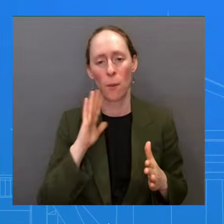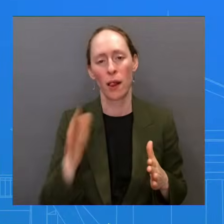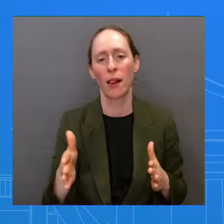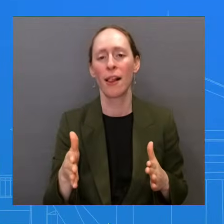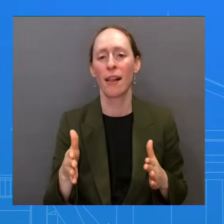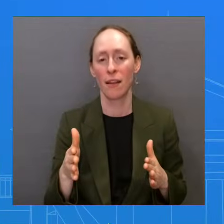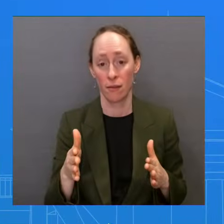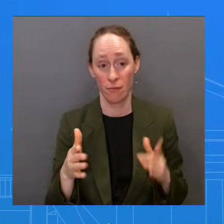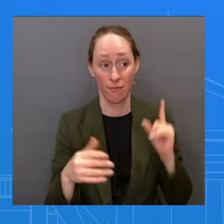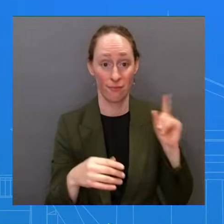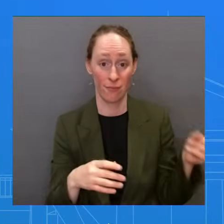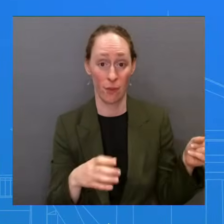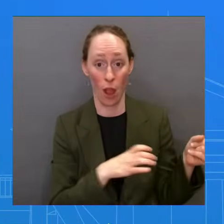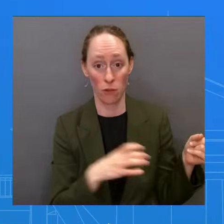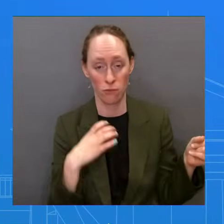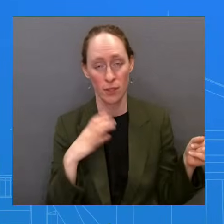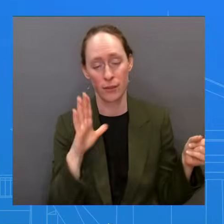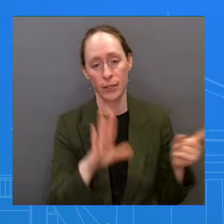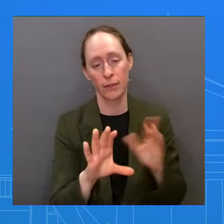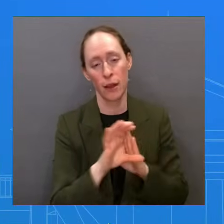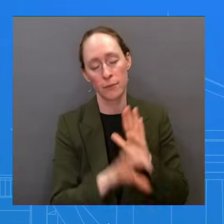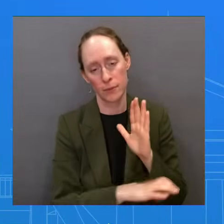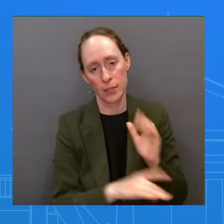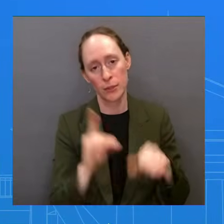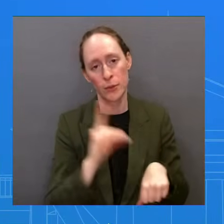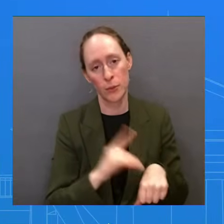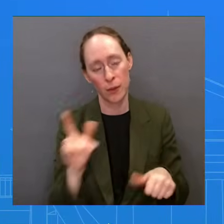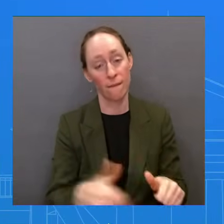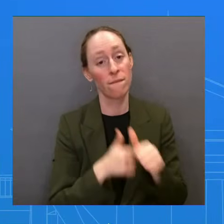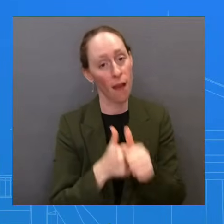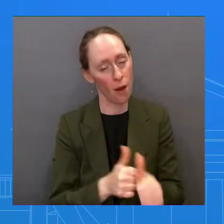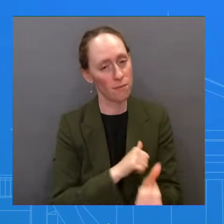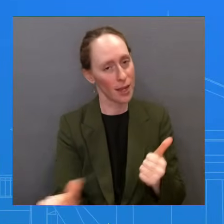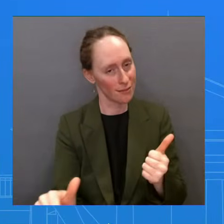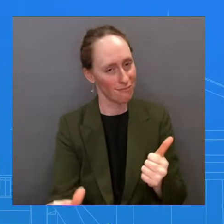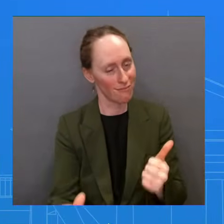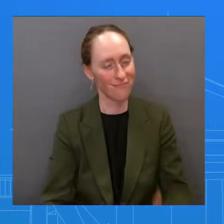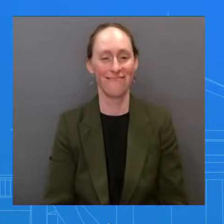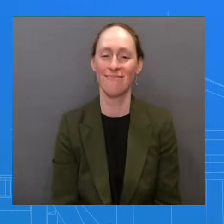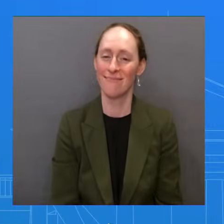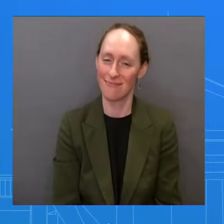He is not going to negotiate on the debt ceiling. Been very clear. That is not going to change.